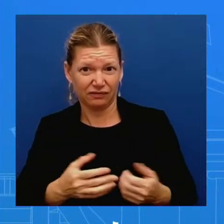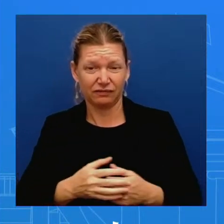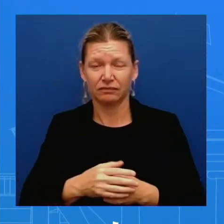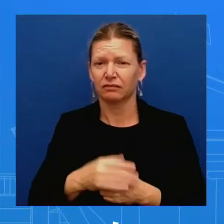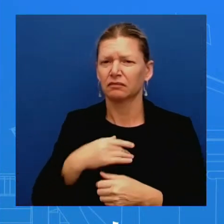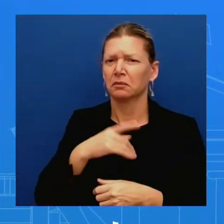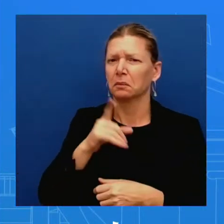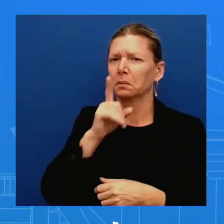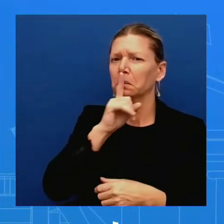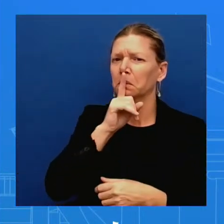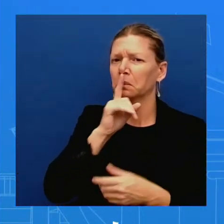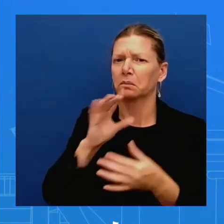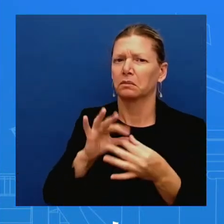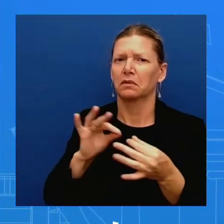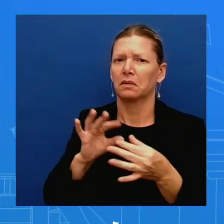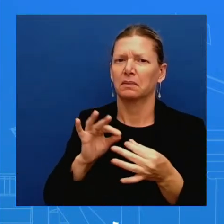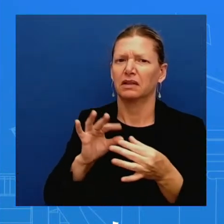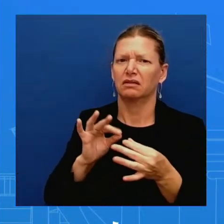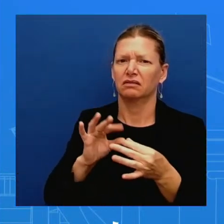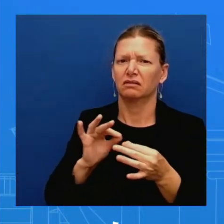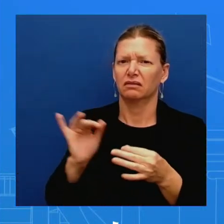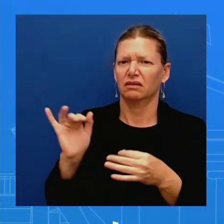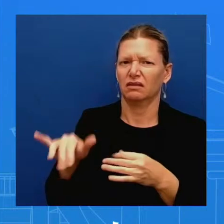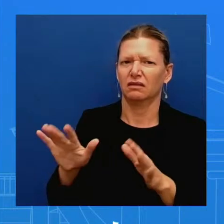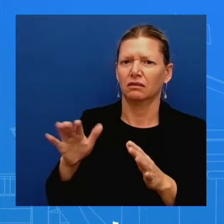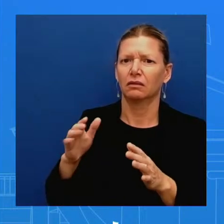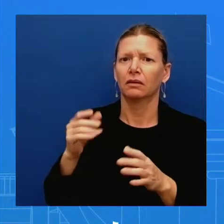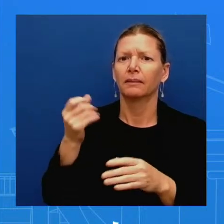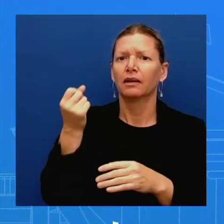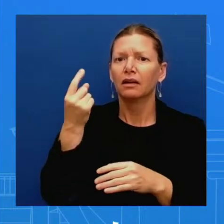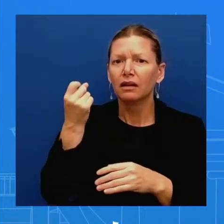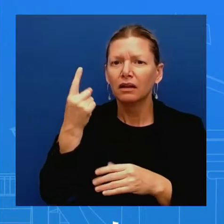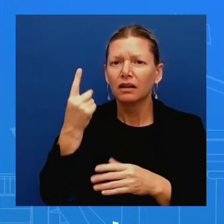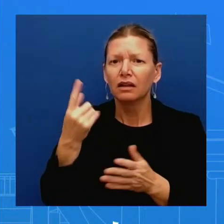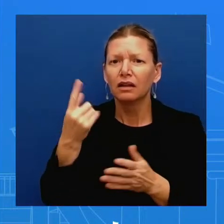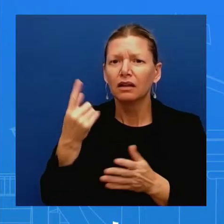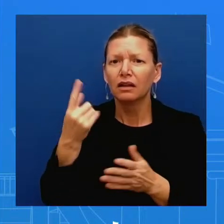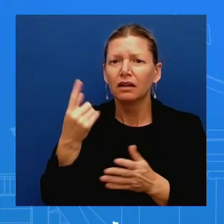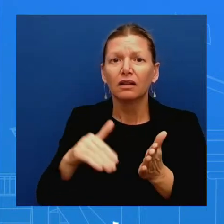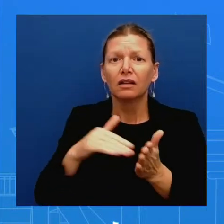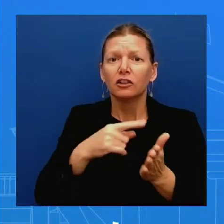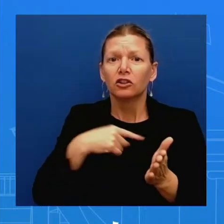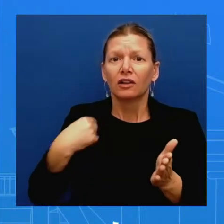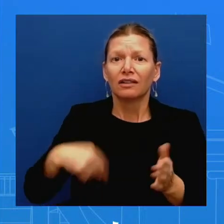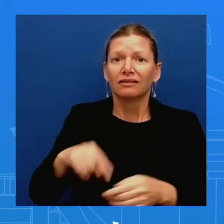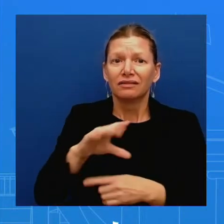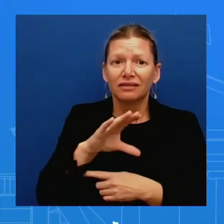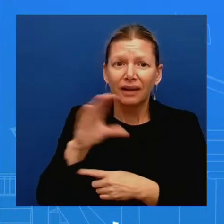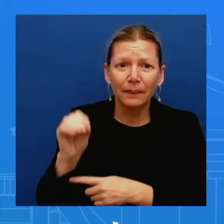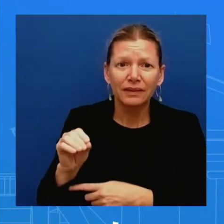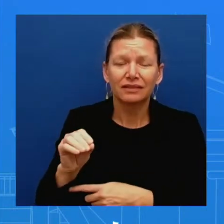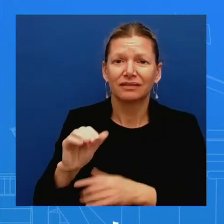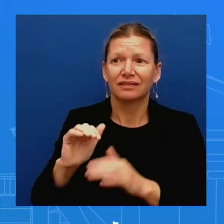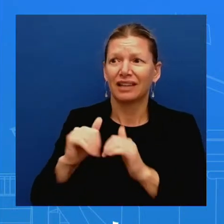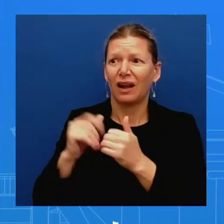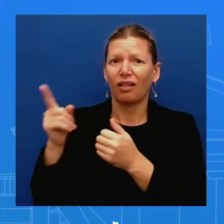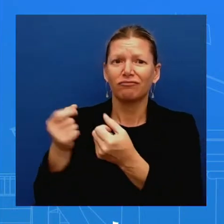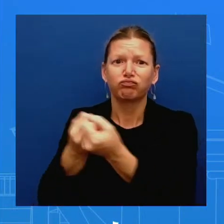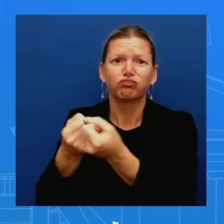is that it is unacceptable for Chinese companies and how they're helping Putin wage this -- this -- this war against Ukraine. We've been pretty clear about that.